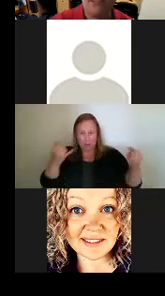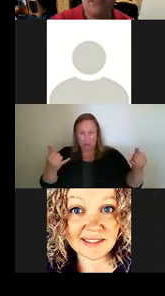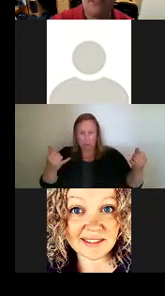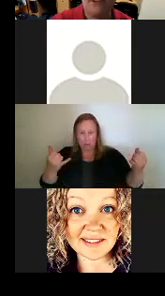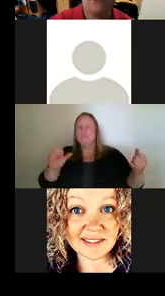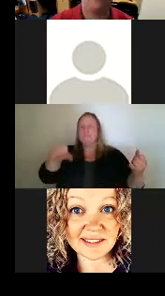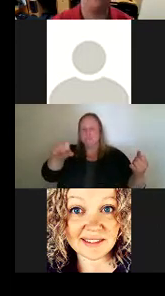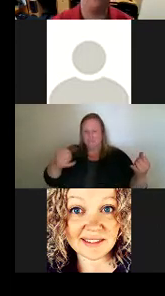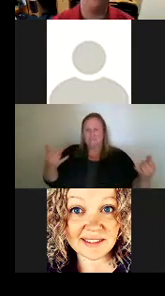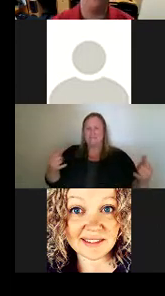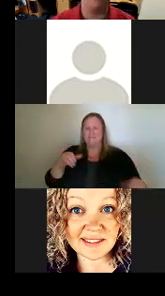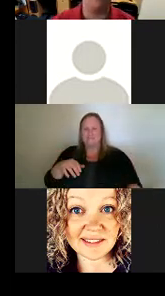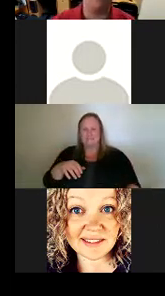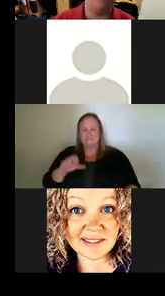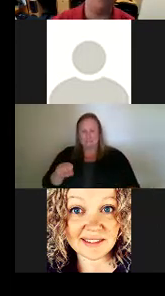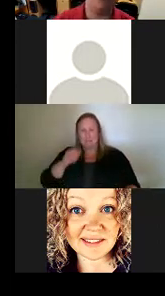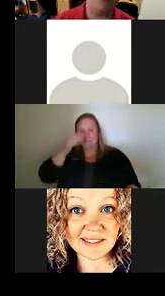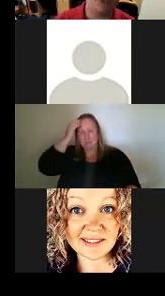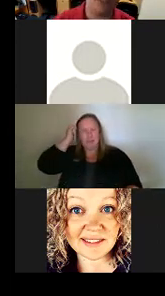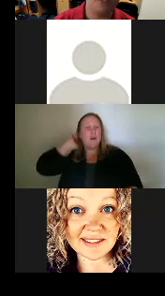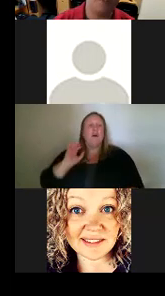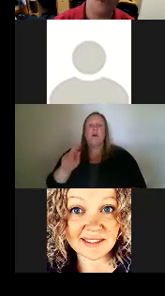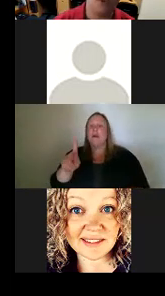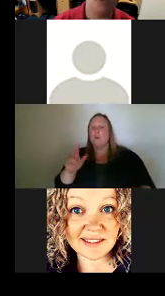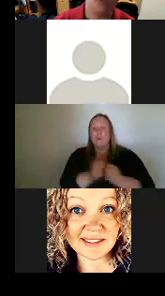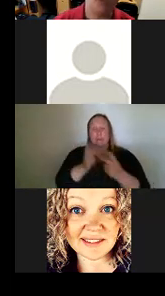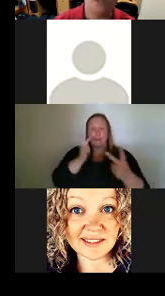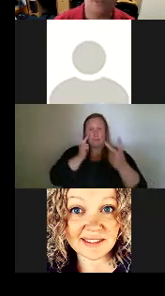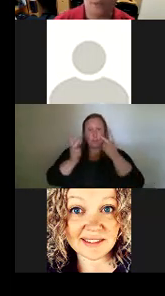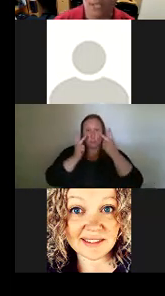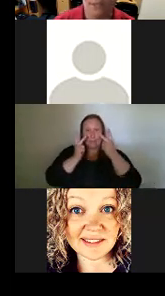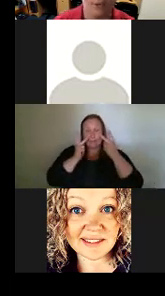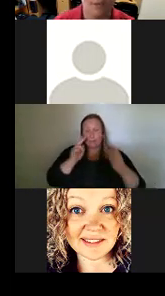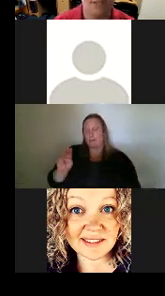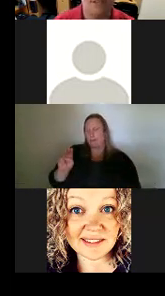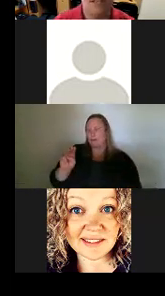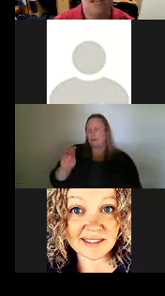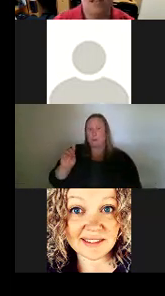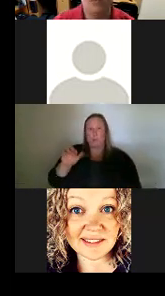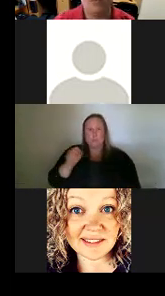WITH THE VIEWING MODES WHAT I WAS SAYING, SORRY ABOUT THAT,